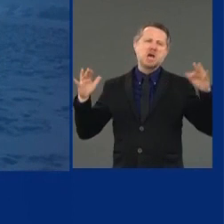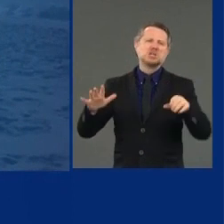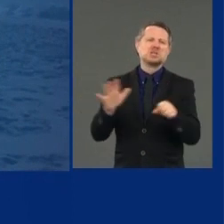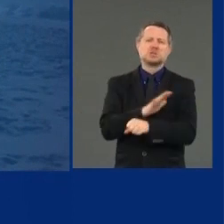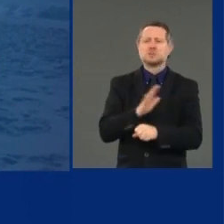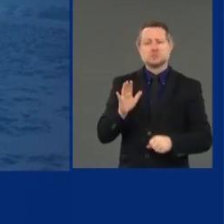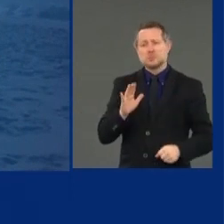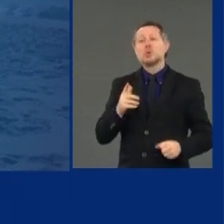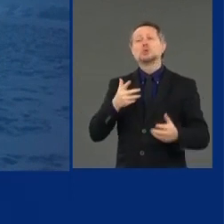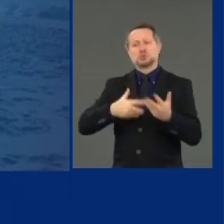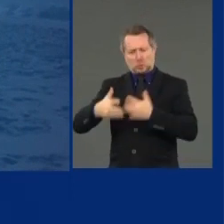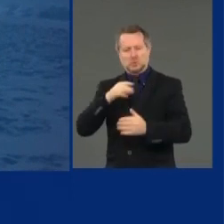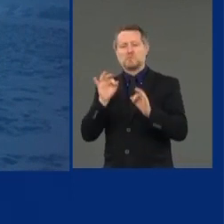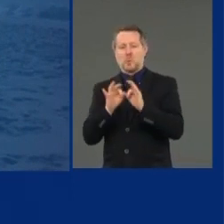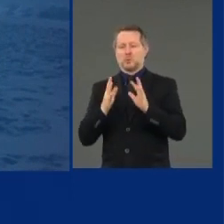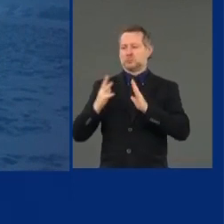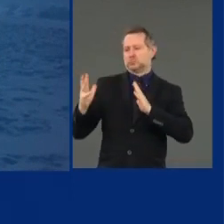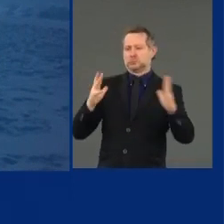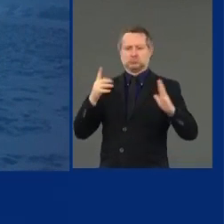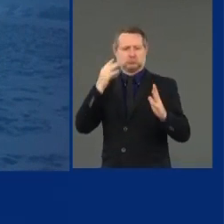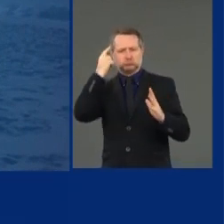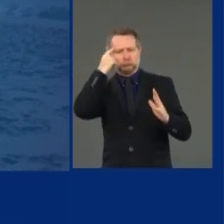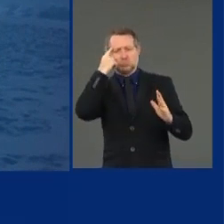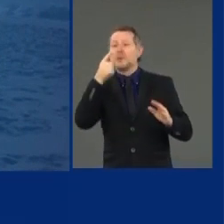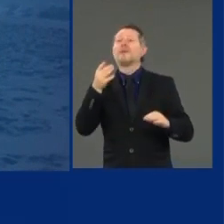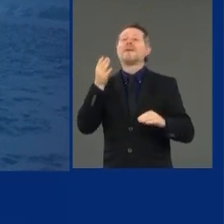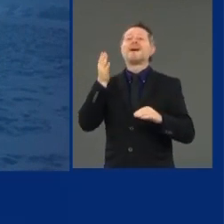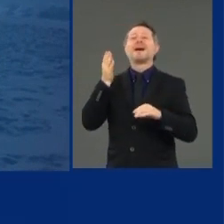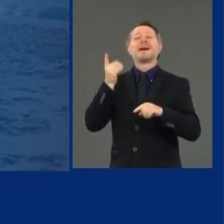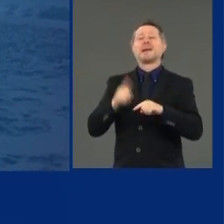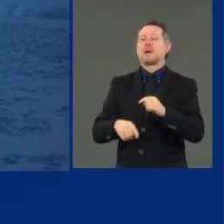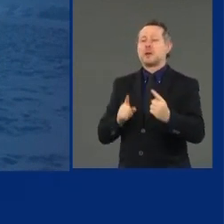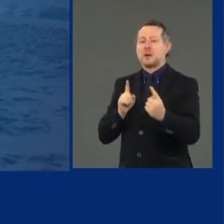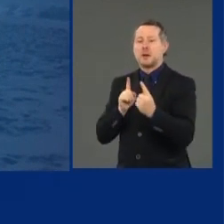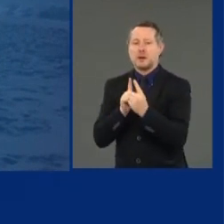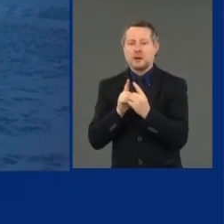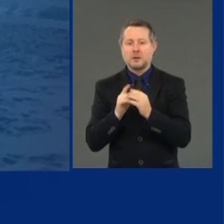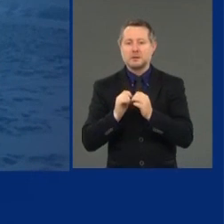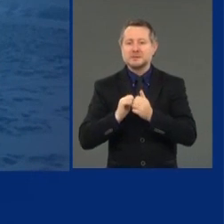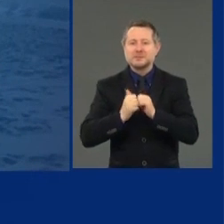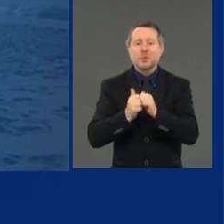BEACHES THAT ARE OPERATING, PRIMARILY 50% CAPACITY AND THEN